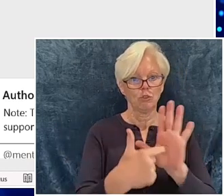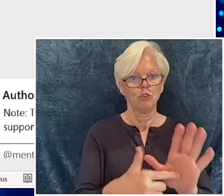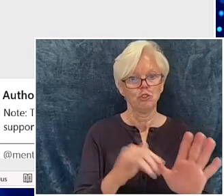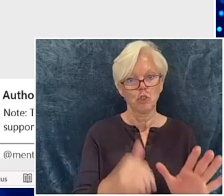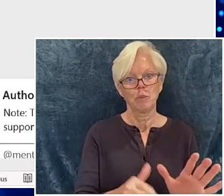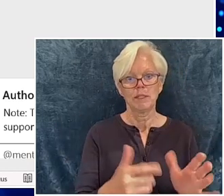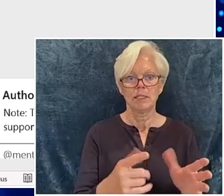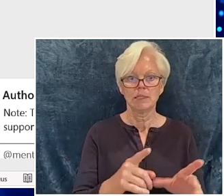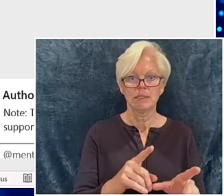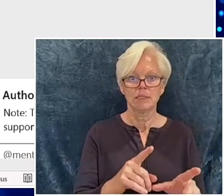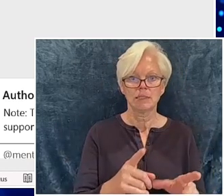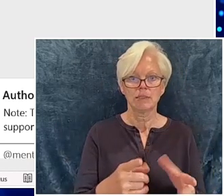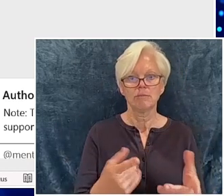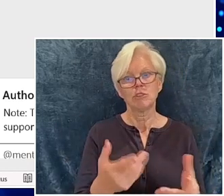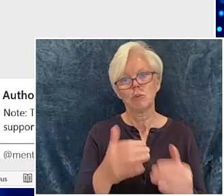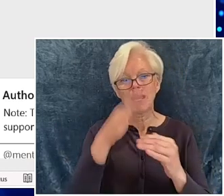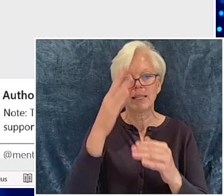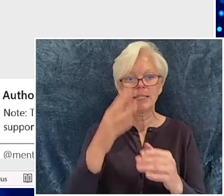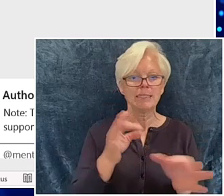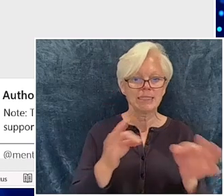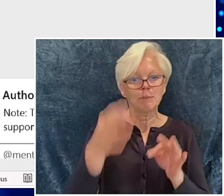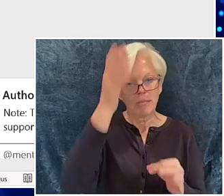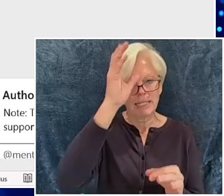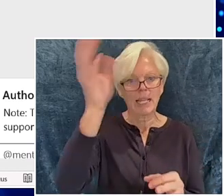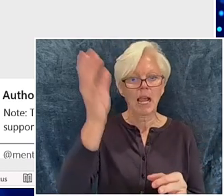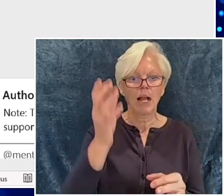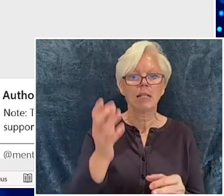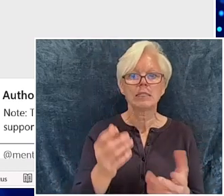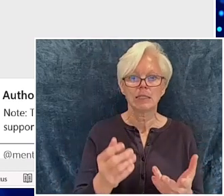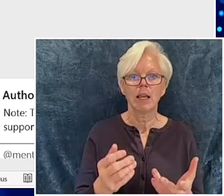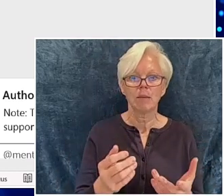least explain the concept of where we hope to go with this.